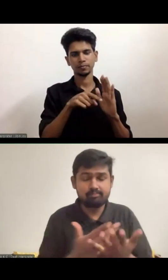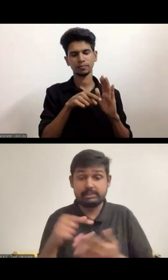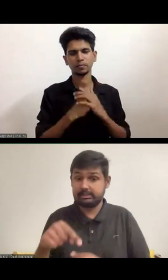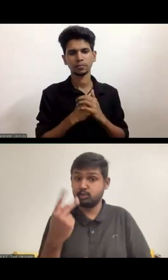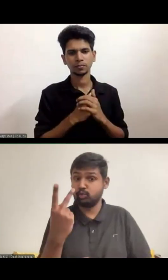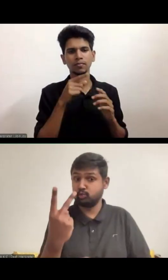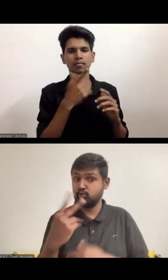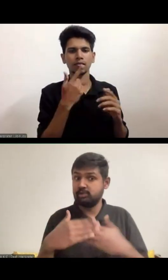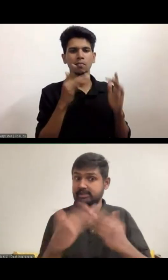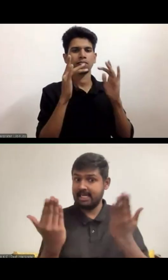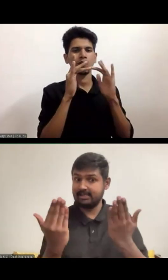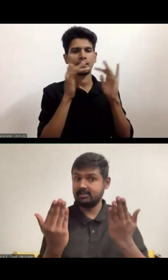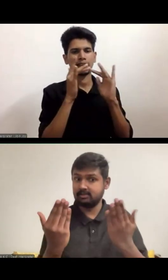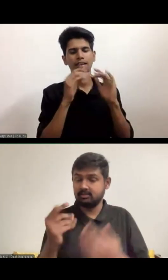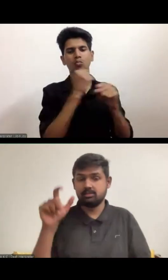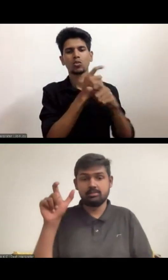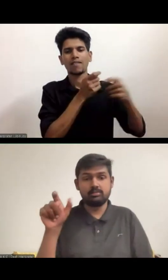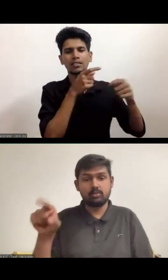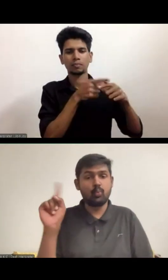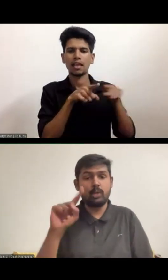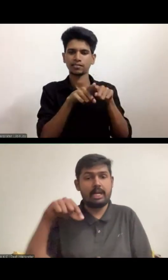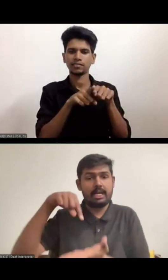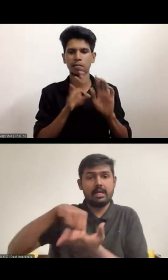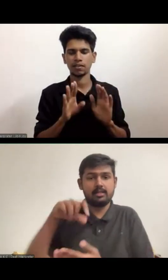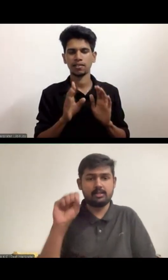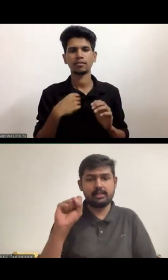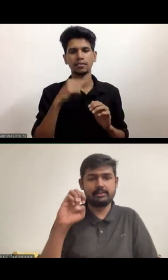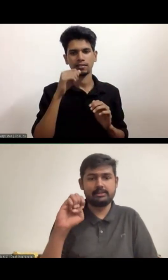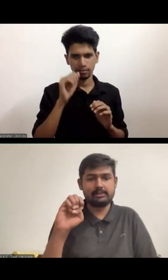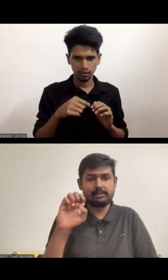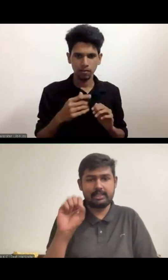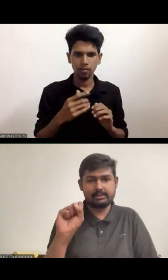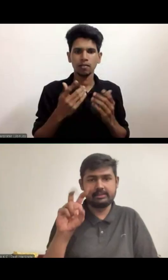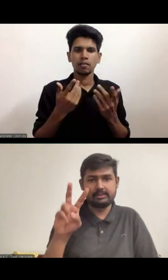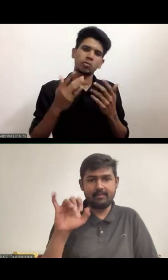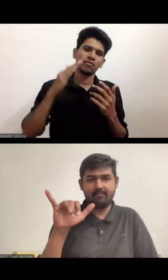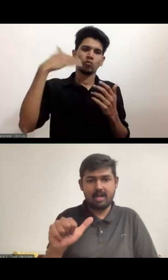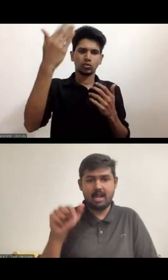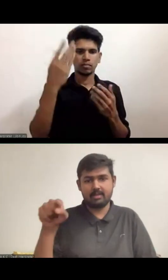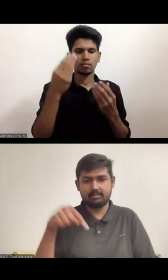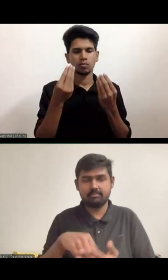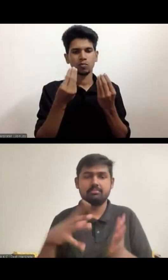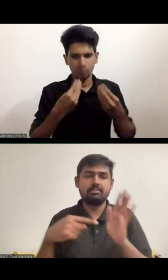So I welcome more of these intensive workshops being held in other regions in future.